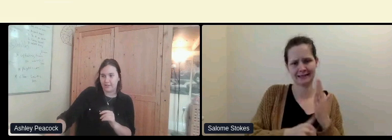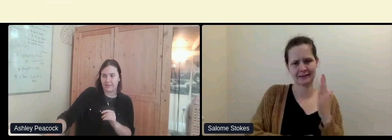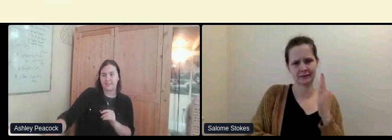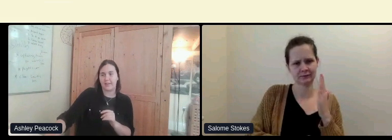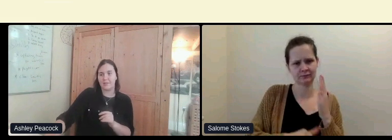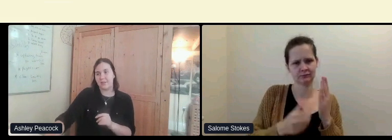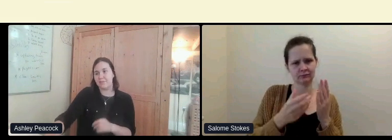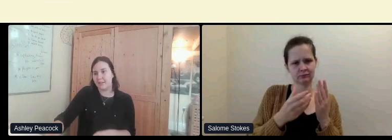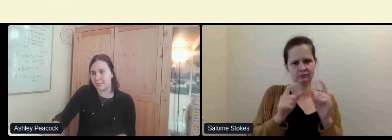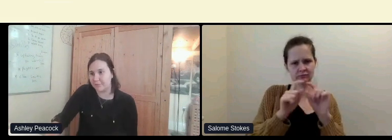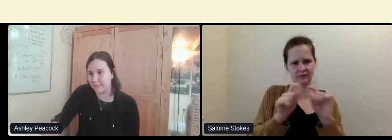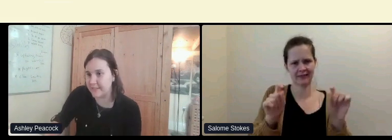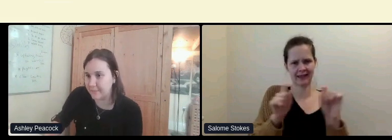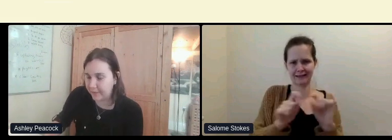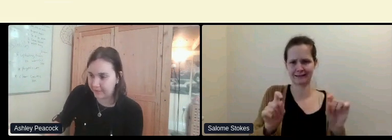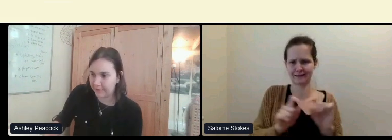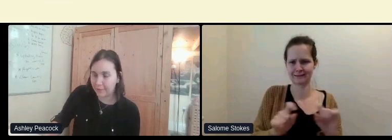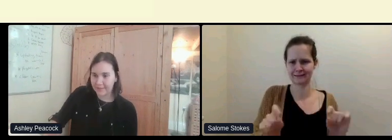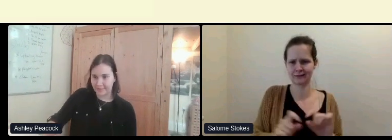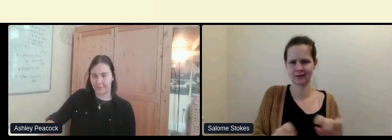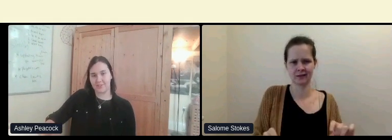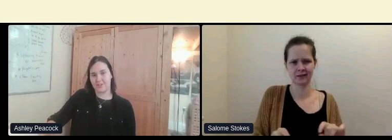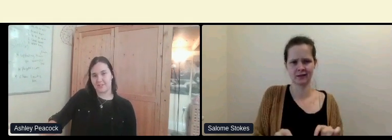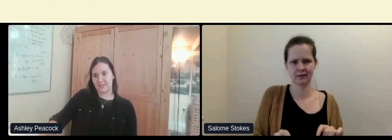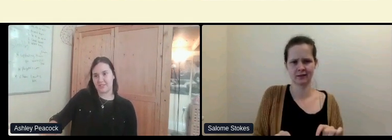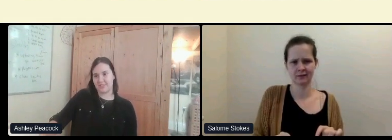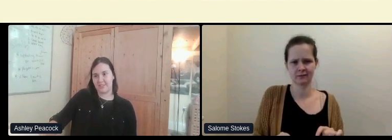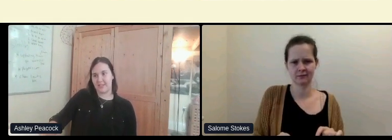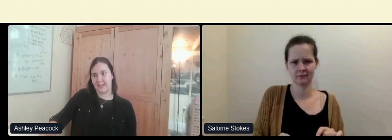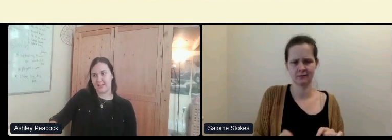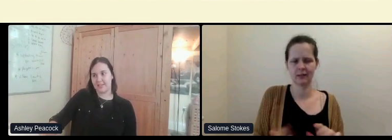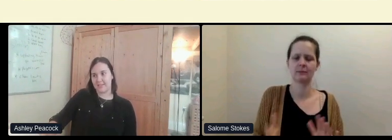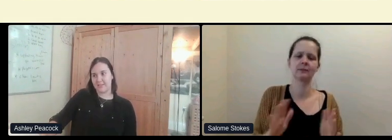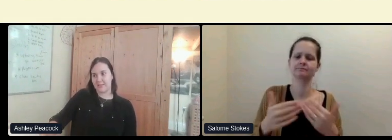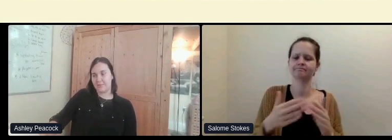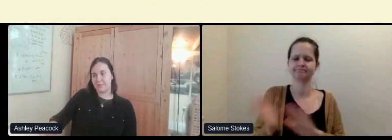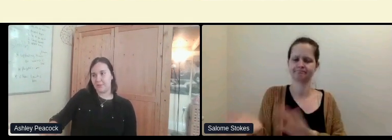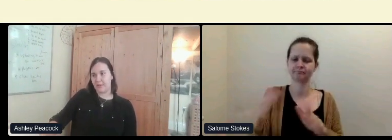I think that's supposed to be available for later but we can go back to the questions slide for